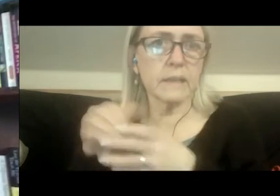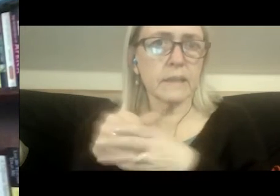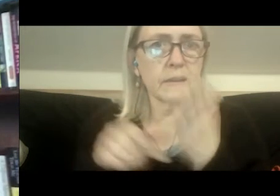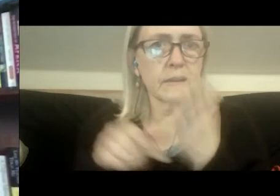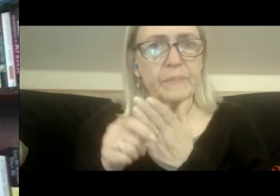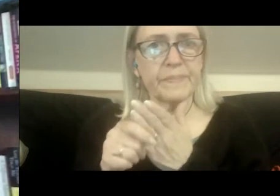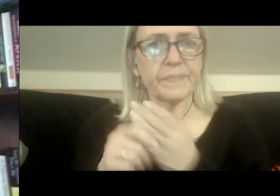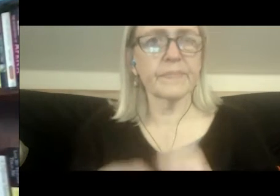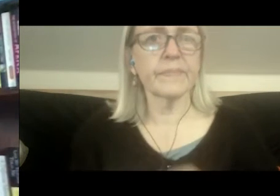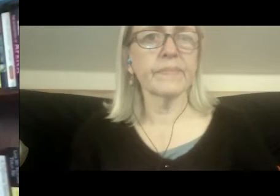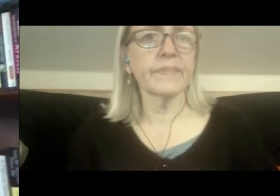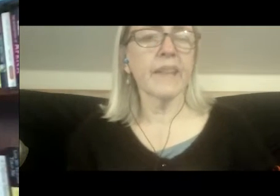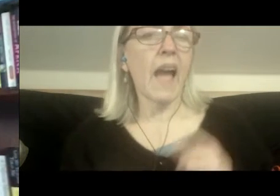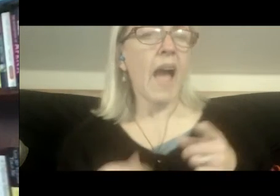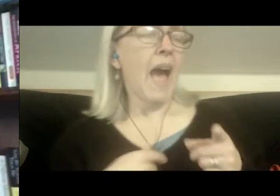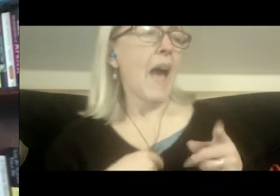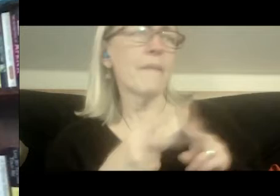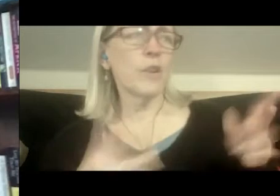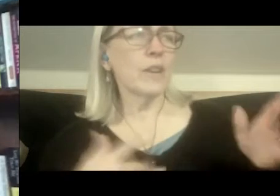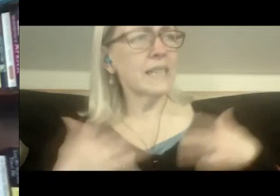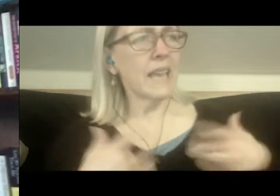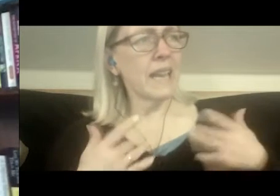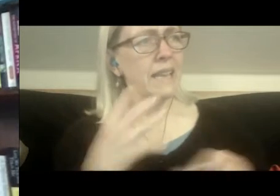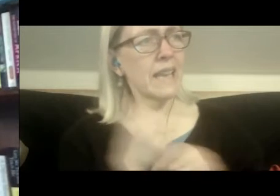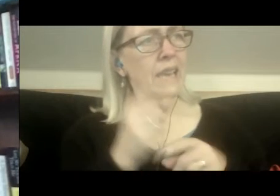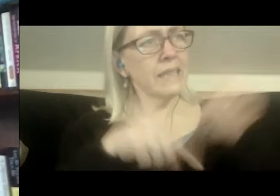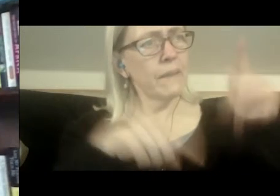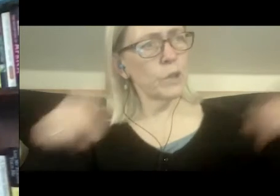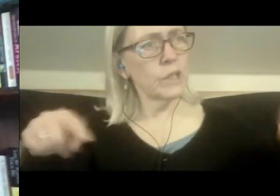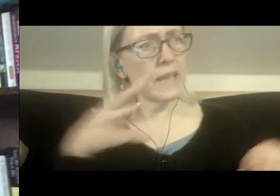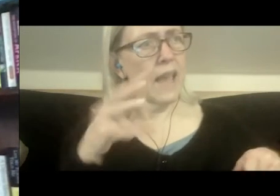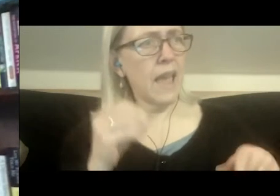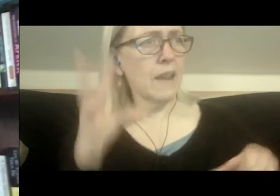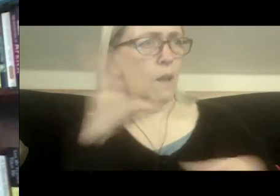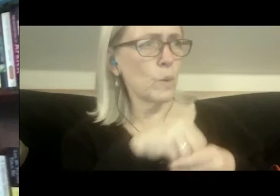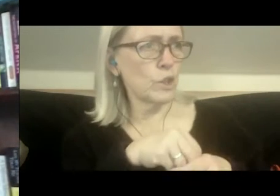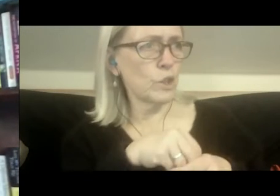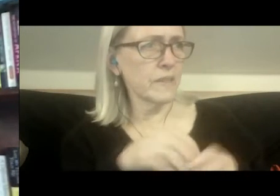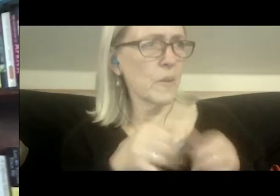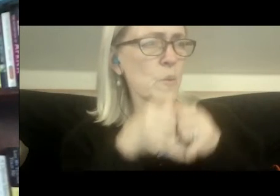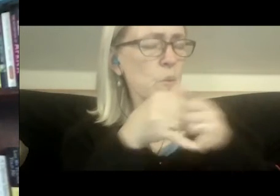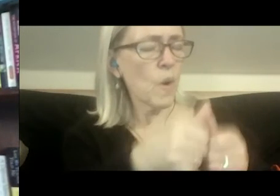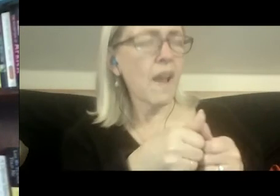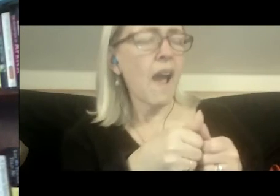and one thing that I'm really motivated by in my work is getting to work alongside students